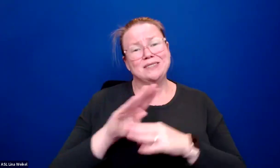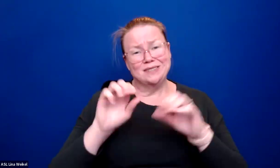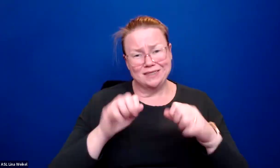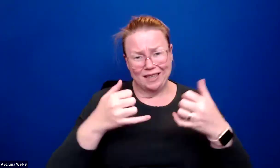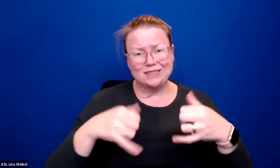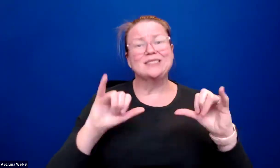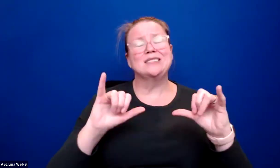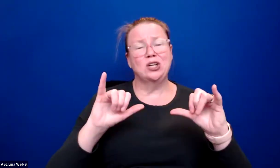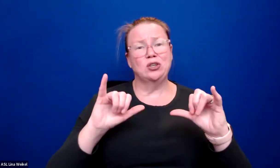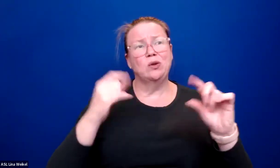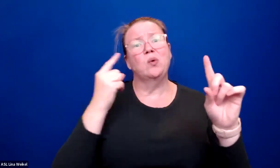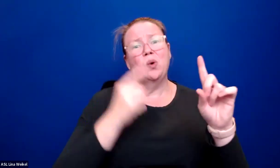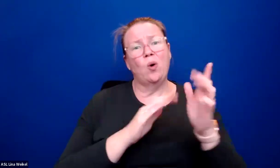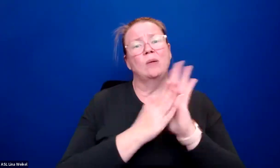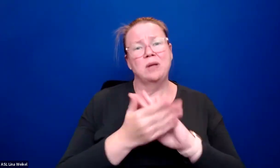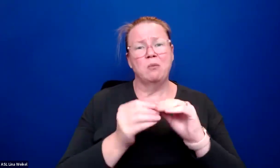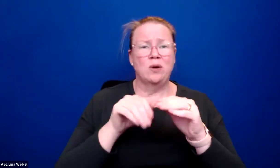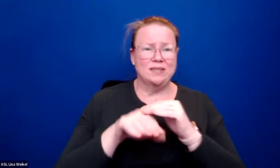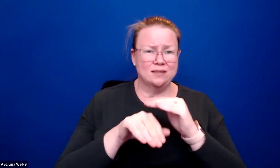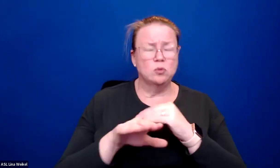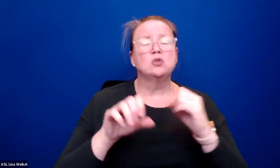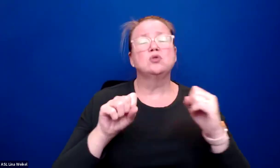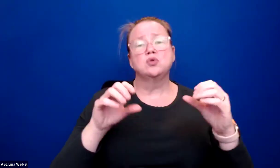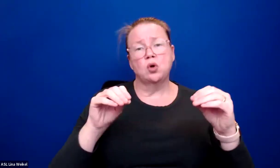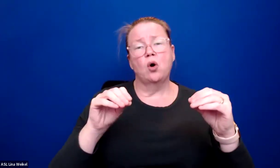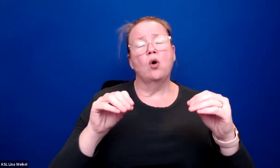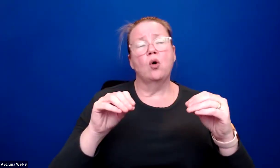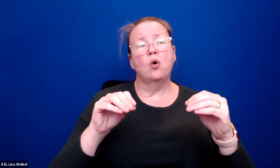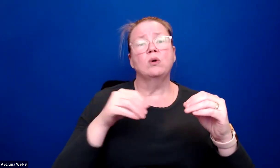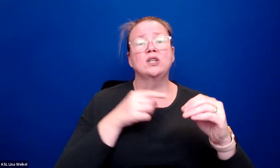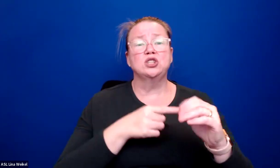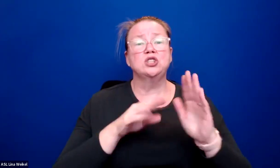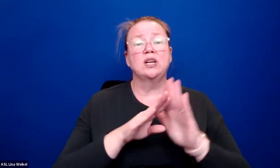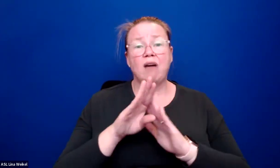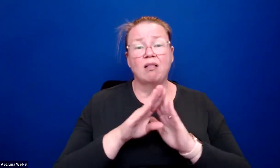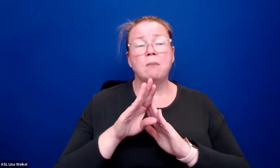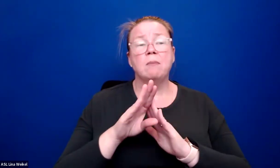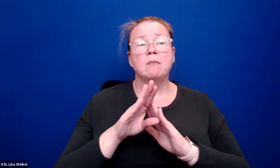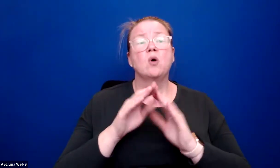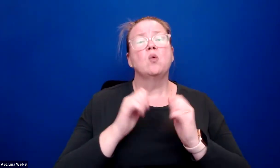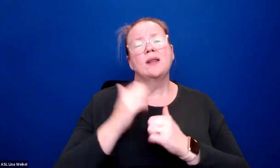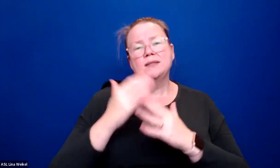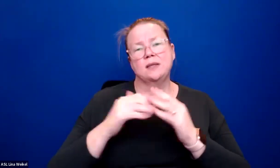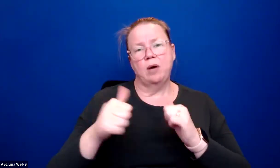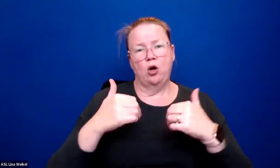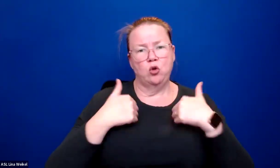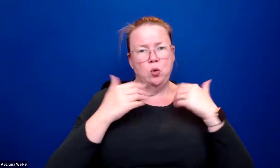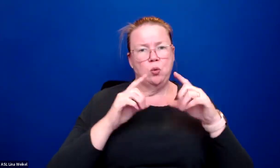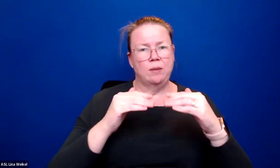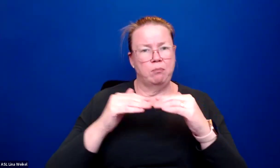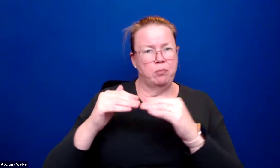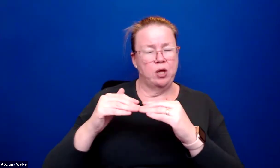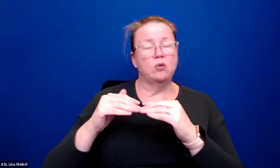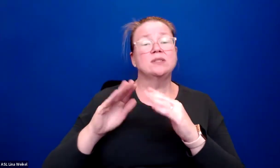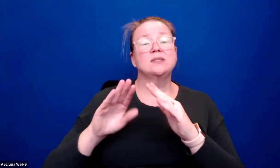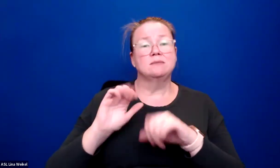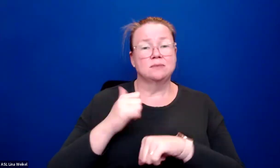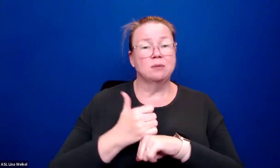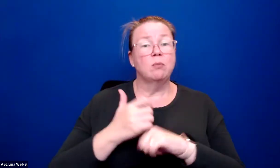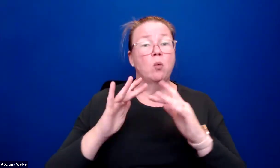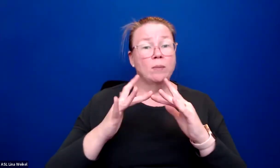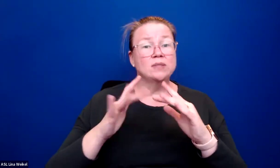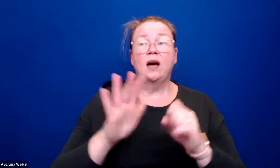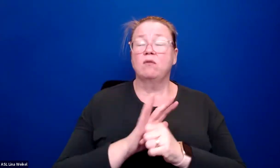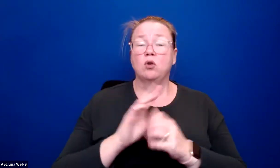Kendra Brown: be striving towards being more accessible. So we she developed, and along with some of the other youth peers developed a website. And this whole project that